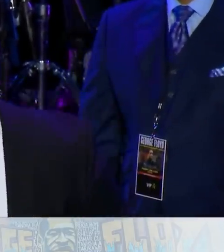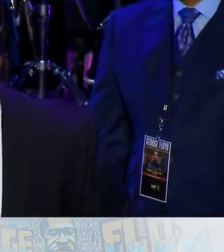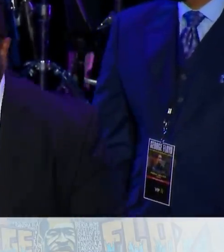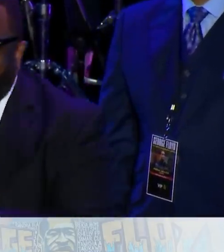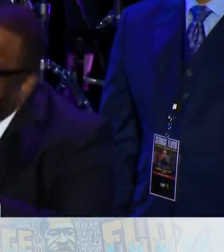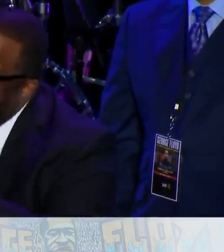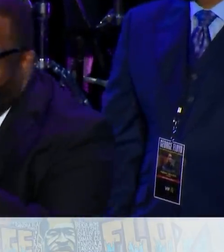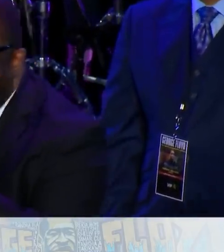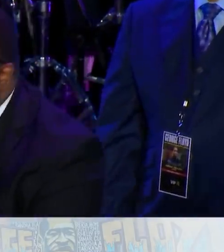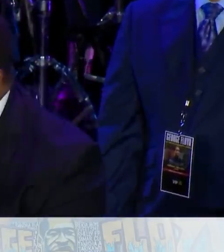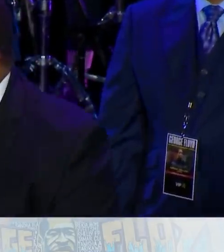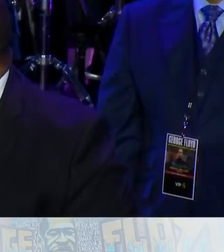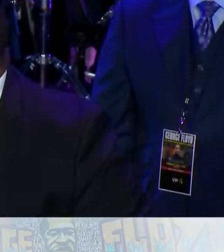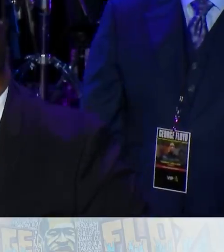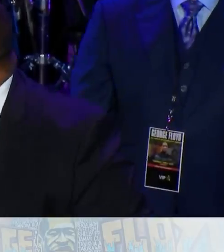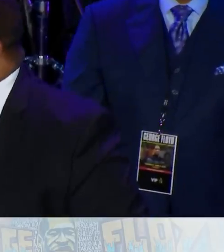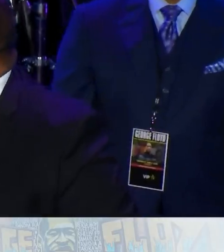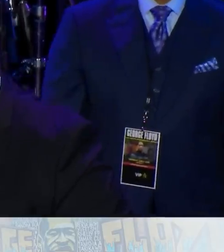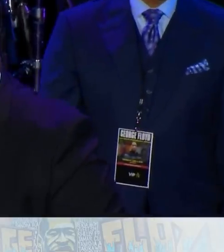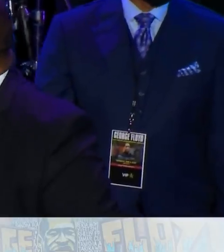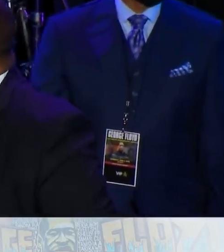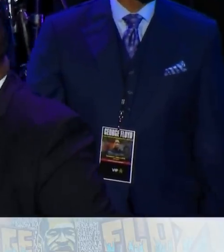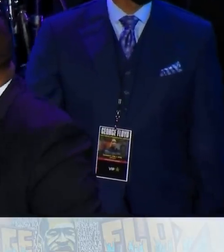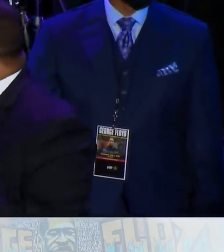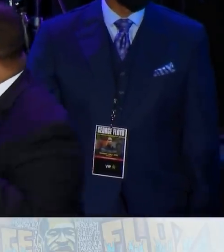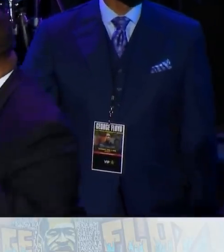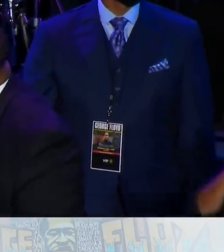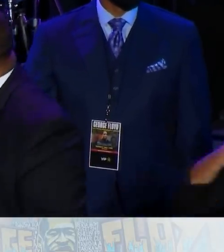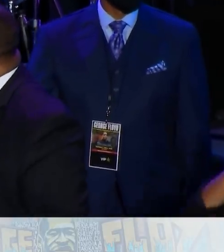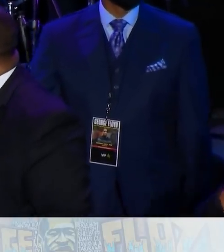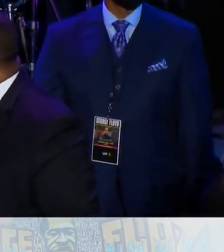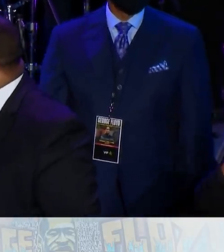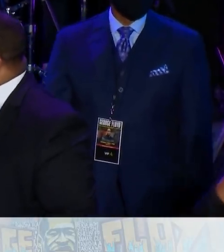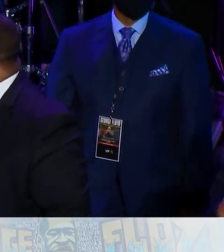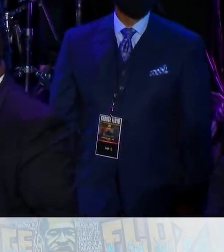EVERY PRAISE. YOU CAN SEE ME SHOUTING.